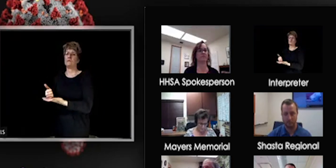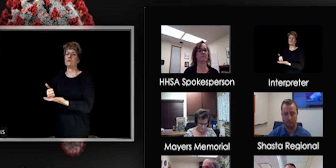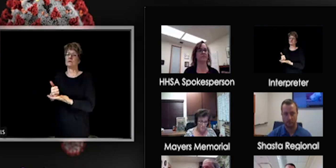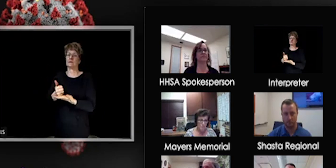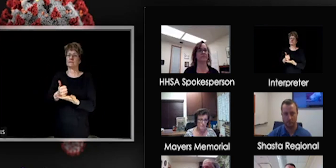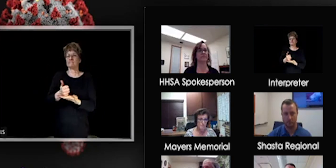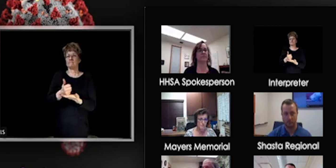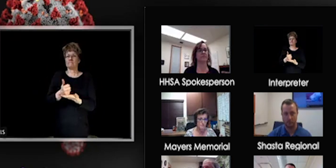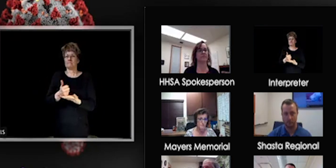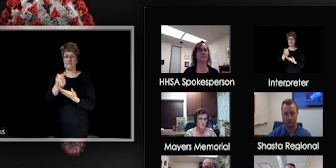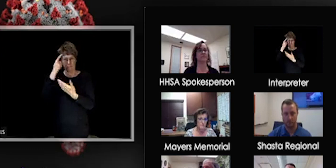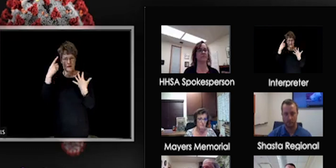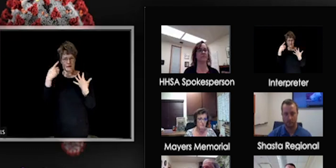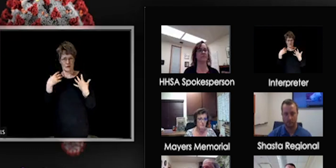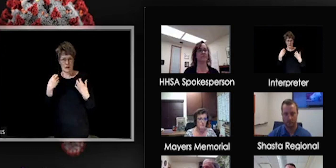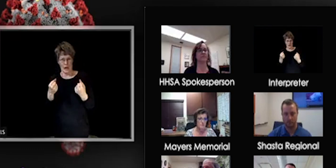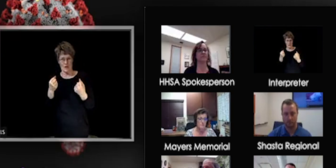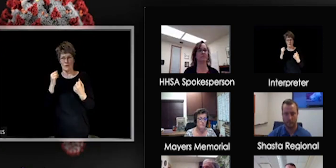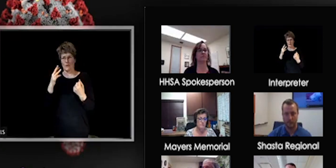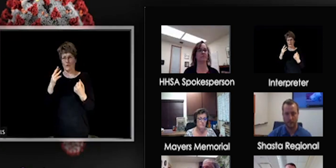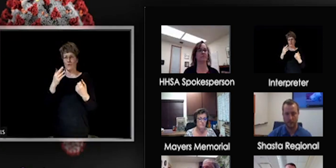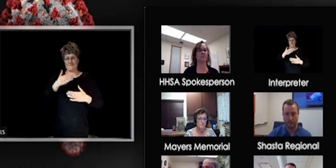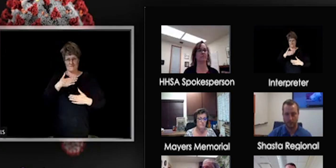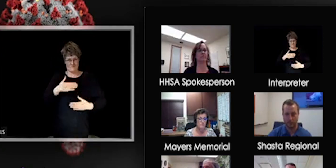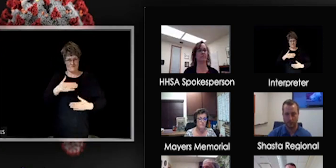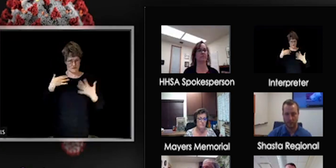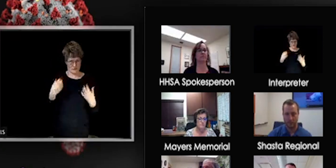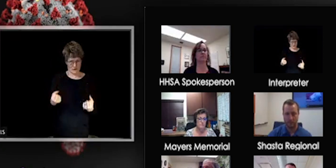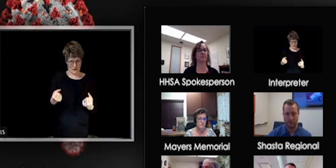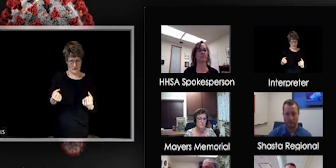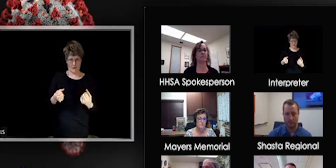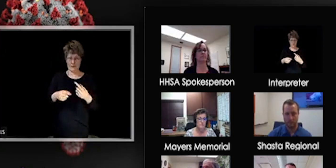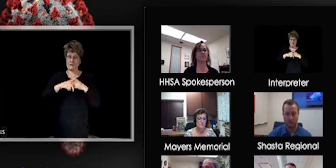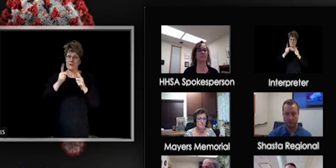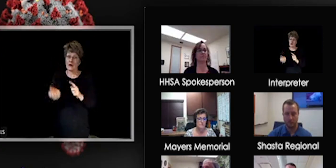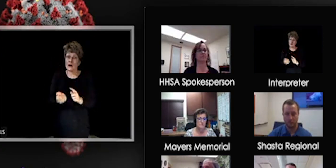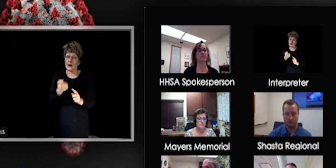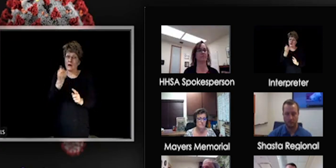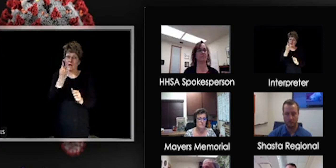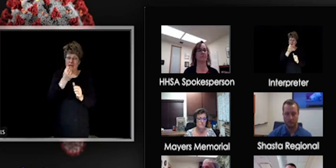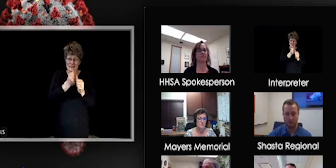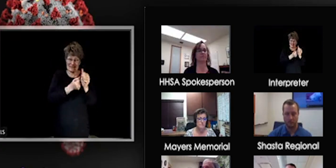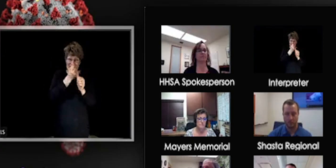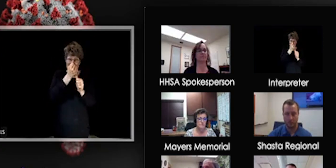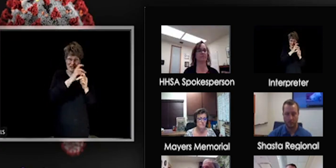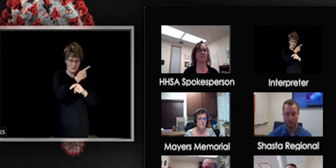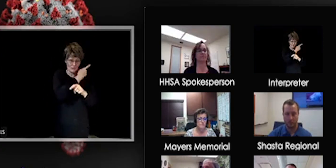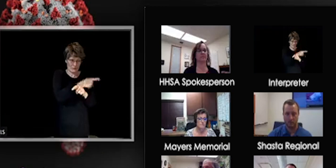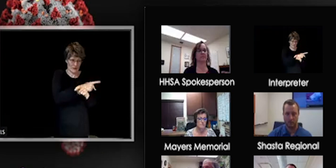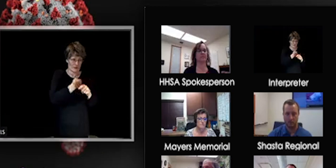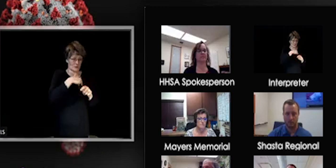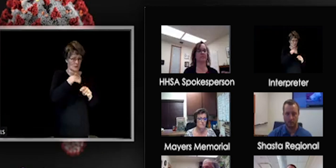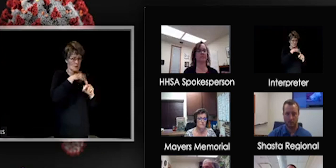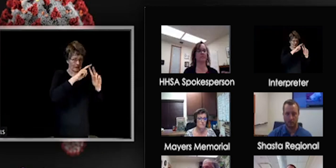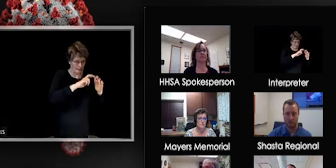to continue to work with us. It’s all centered around preventing the spread of this disease.